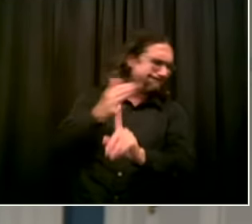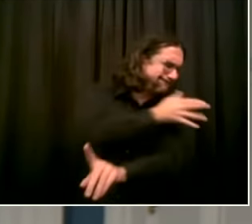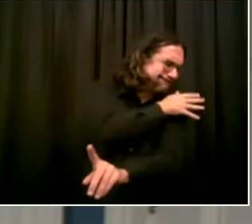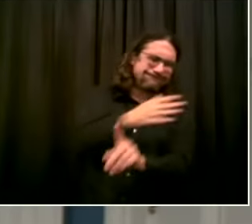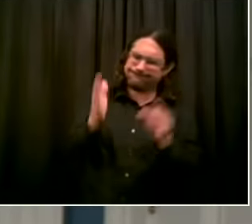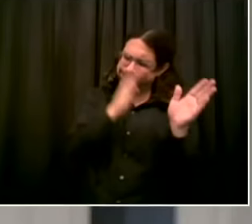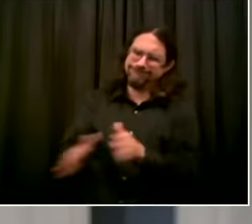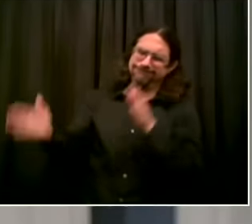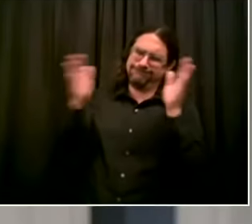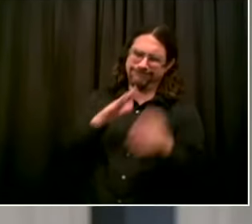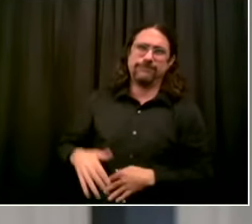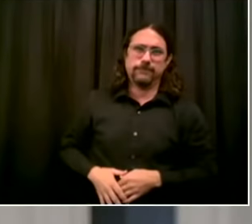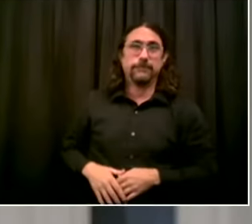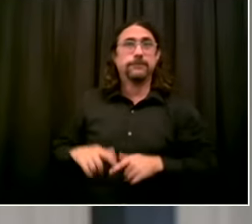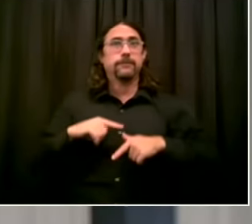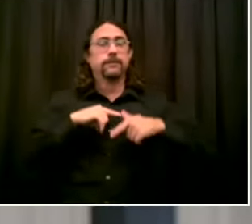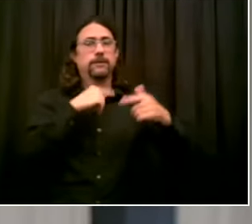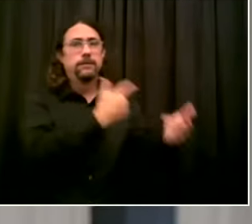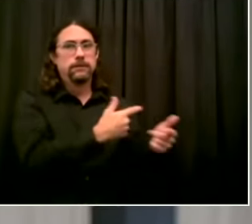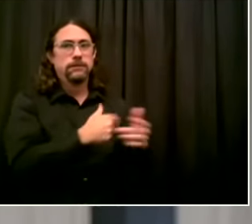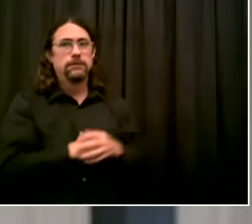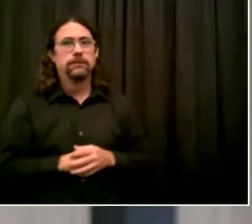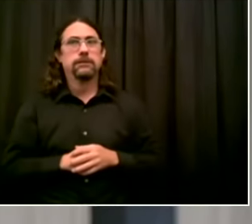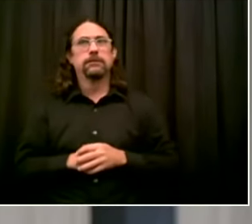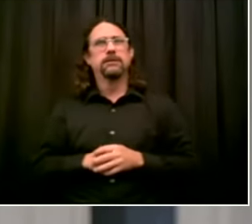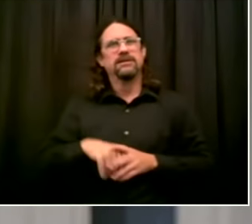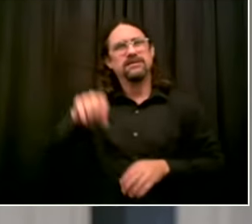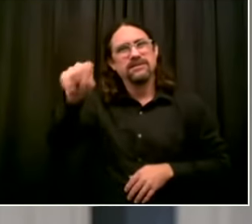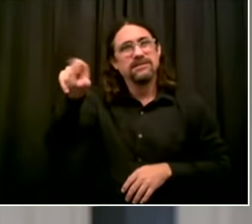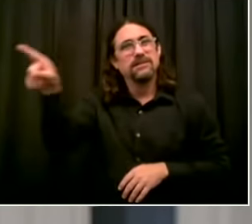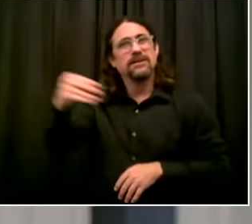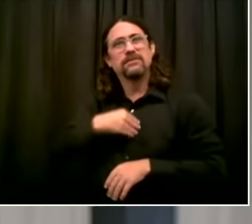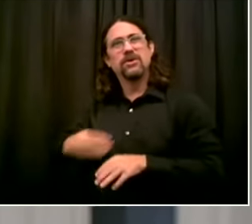SPEAK TO THAT. I KNOW THAT E TH